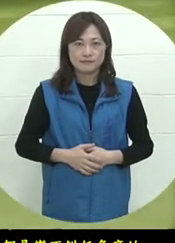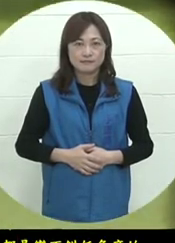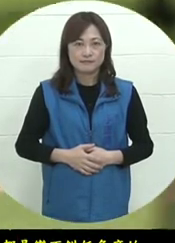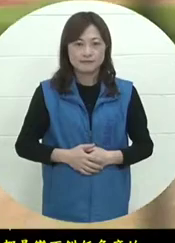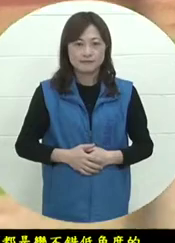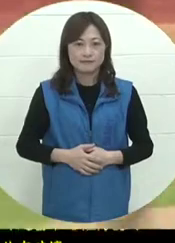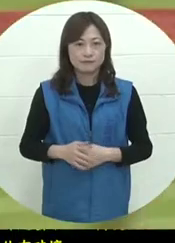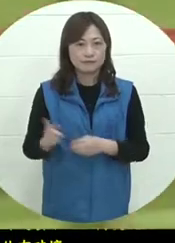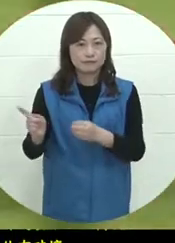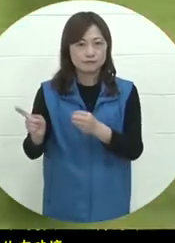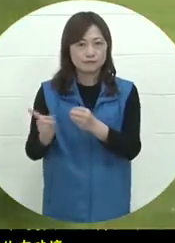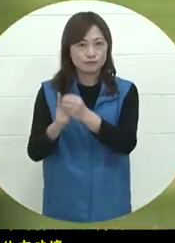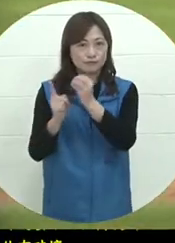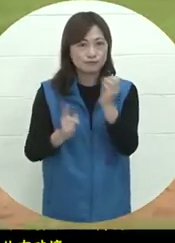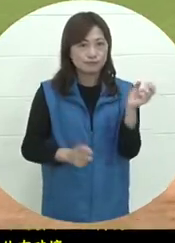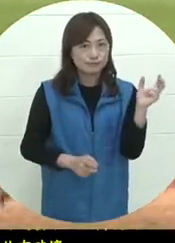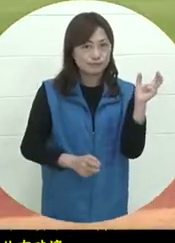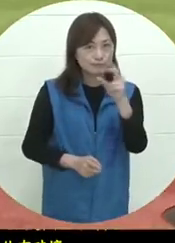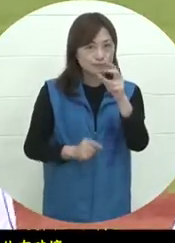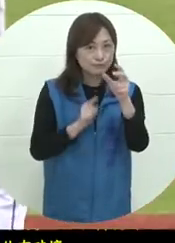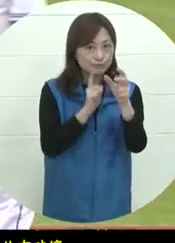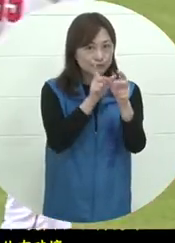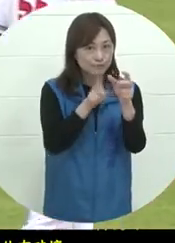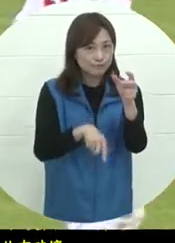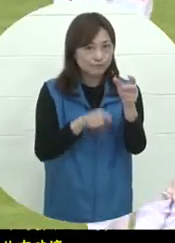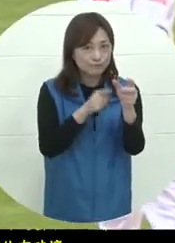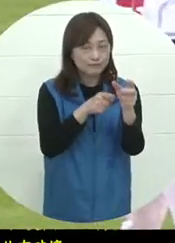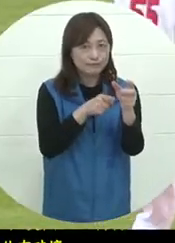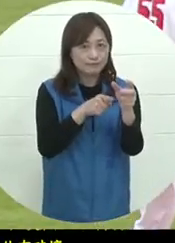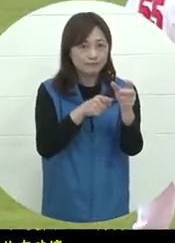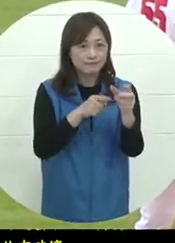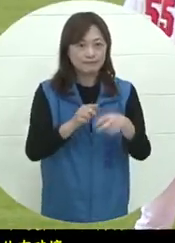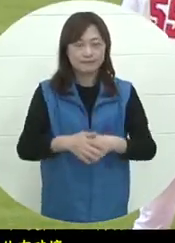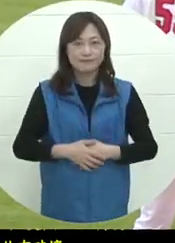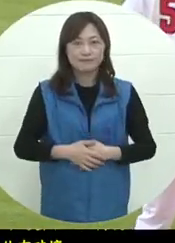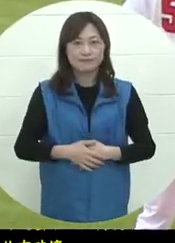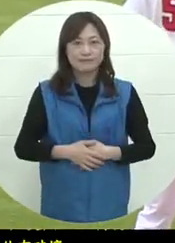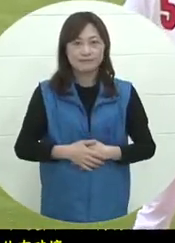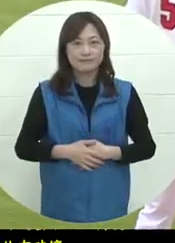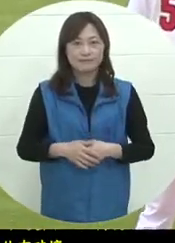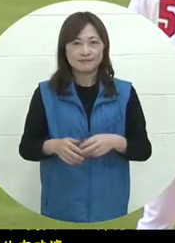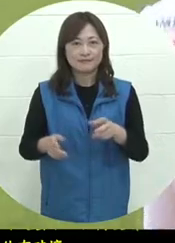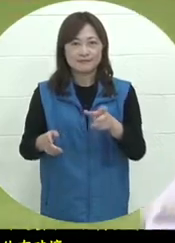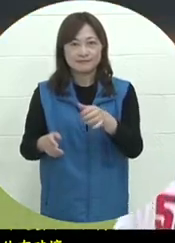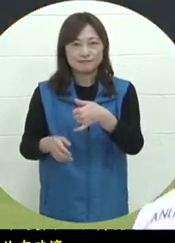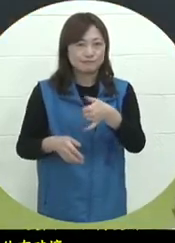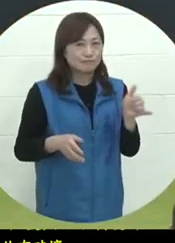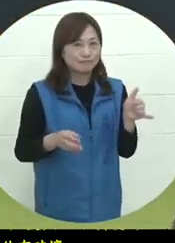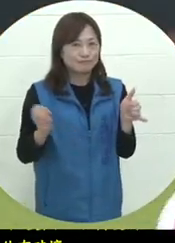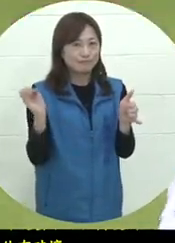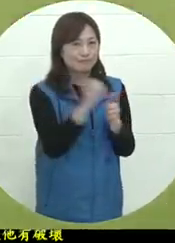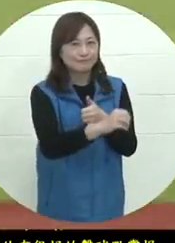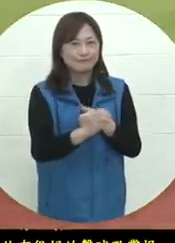Oh, this pitcher, haha, wow , this one can only dodge. Oh, if this doesn't dodge,